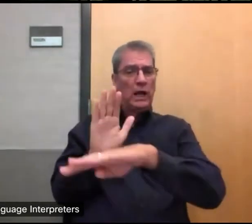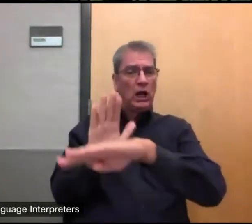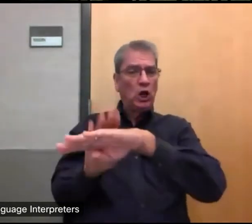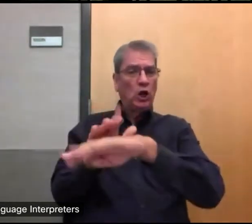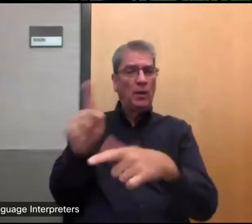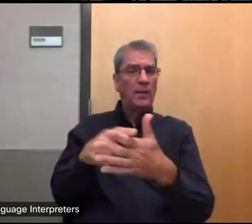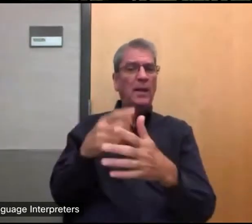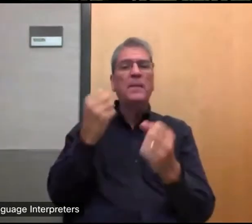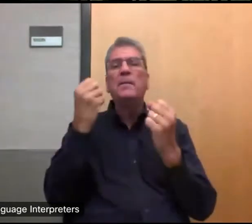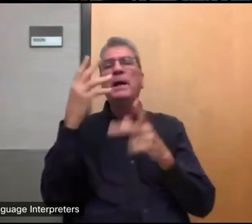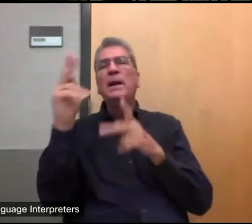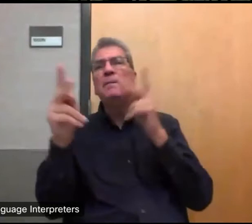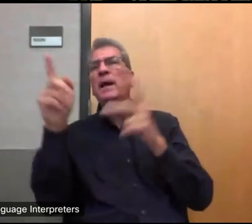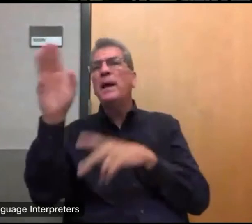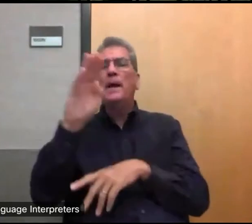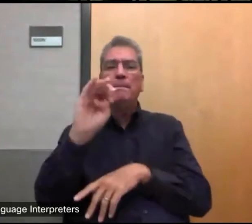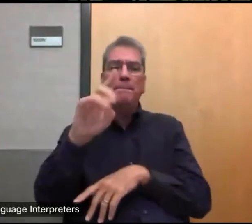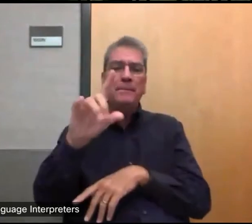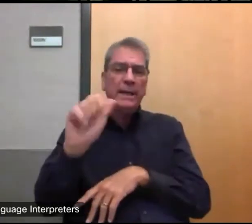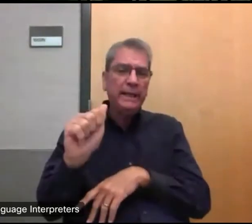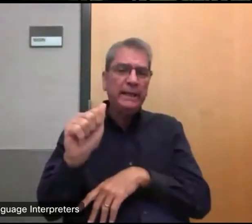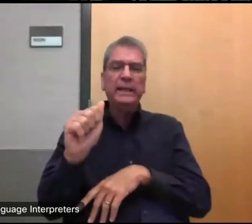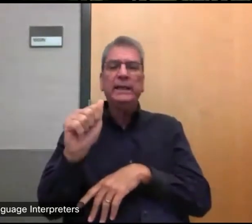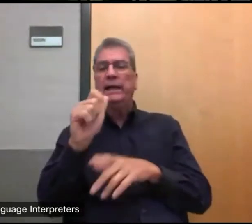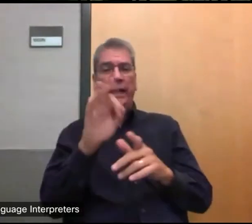in the media talking about if we just get to this point, we'll get back to normal, um,